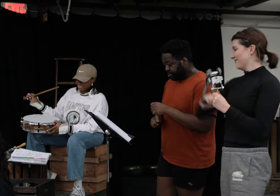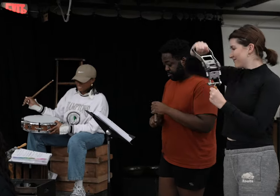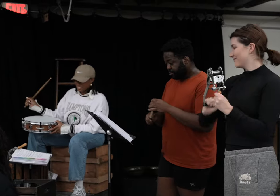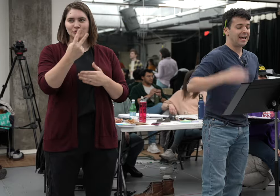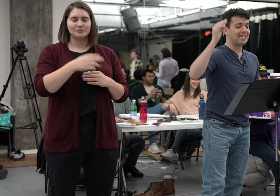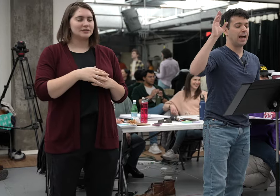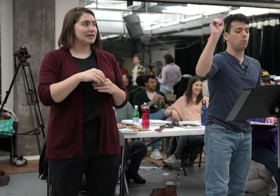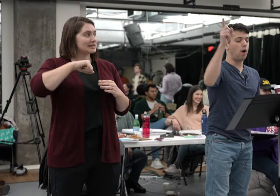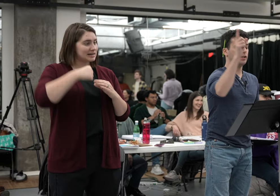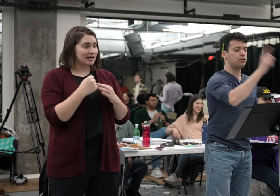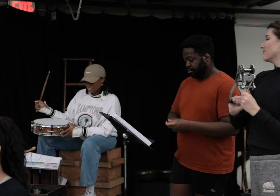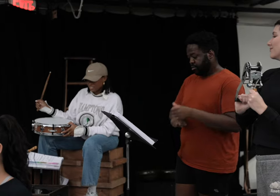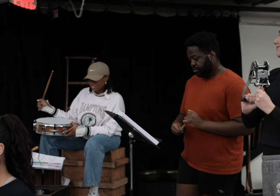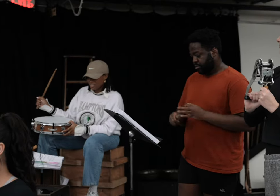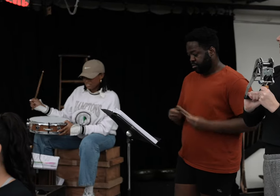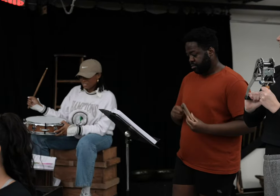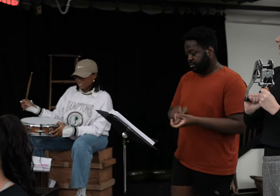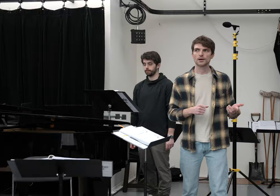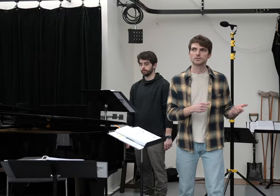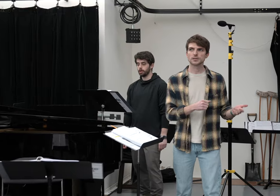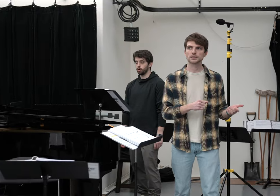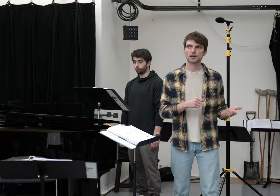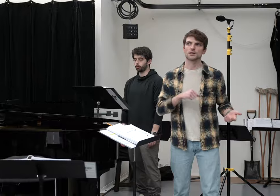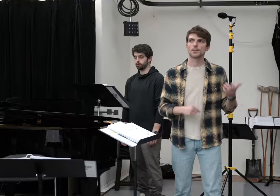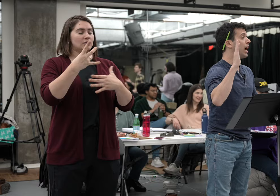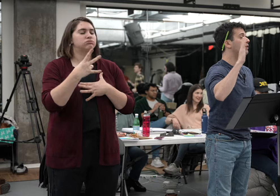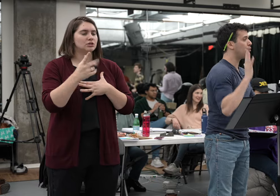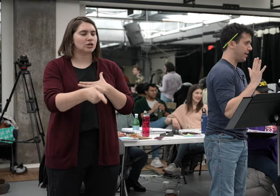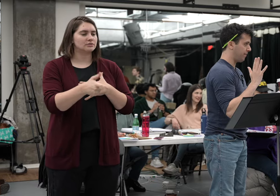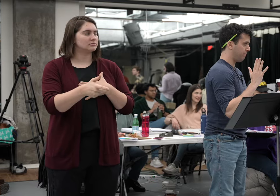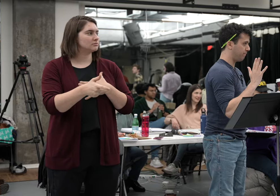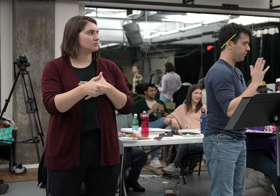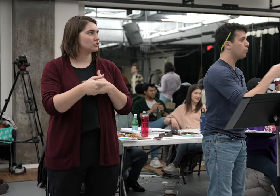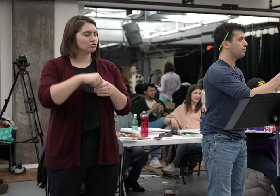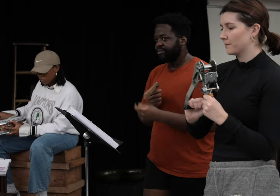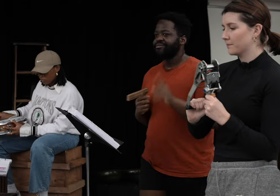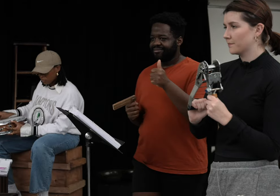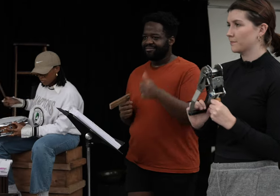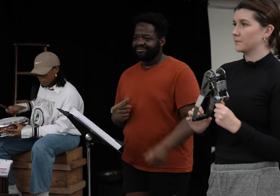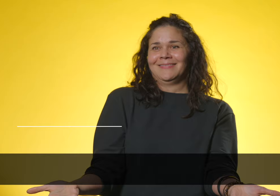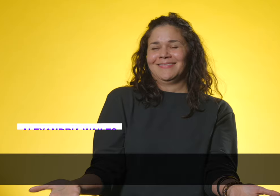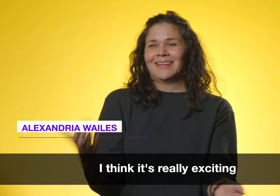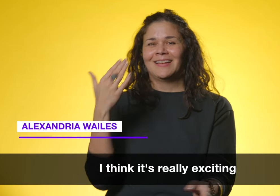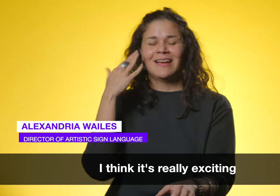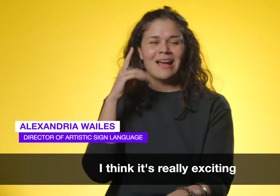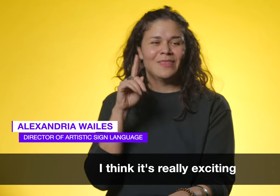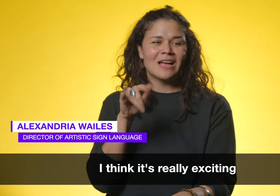Cock, inhale, (tool clicking) one, two, three, (tool tapping) four, five, six, exhale, shot, crank. (drum beats) (tool clicking)